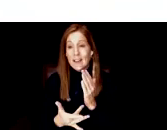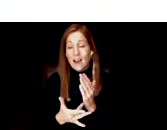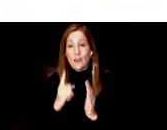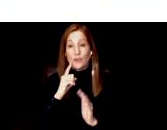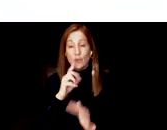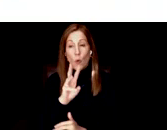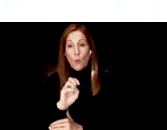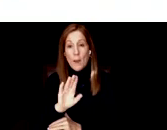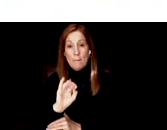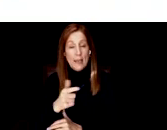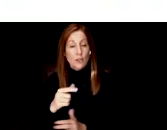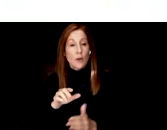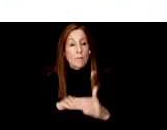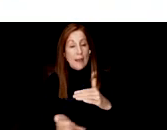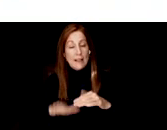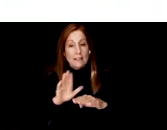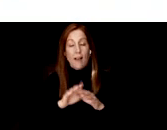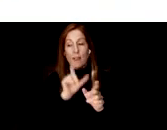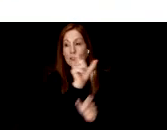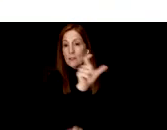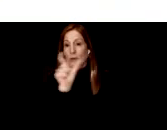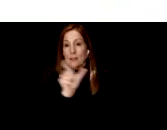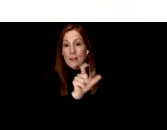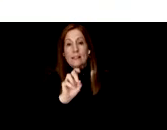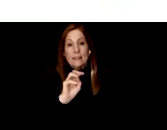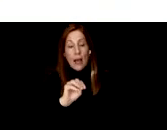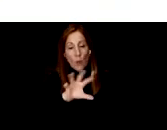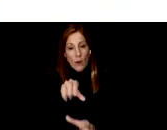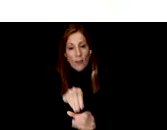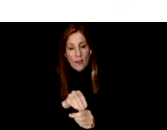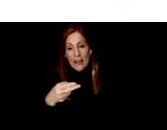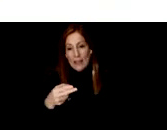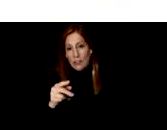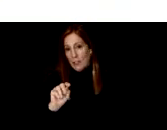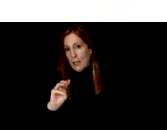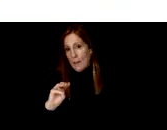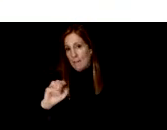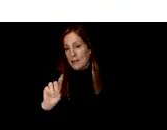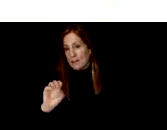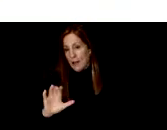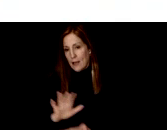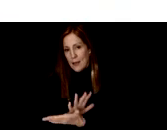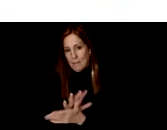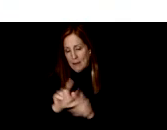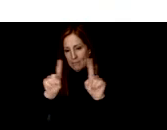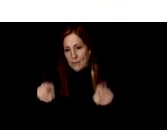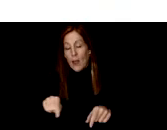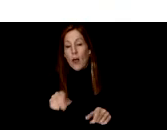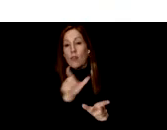based upon the sequence of the DOM elements within the HTML document. The flow of information should make sense.